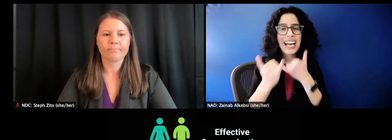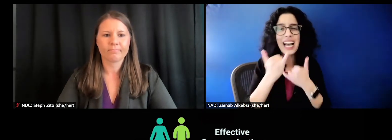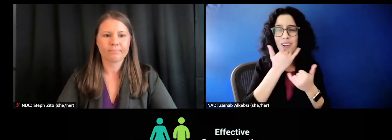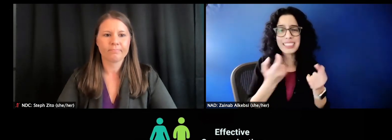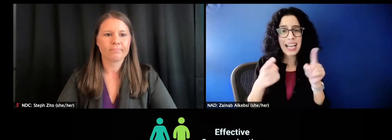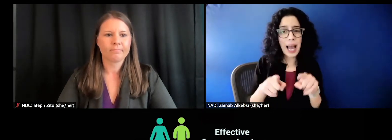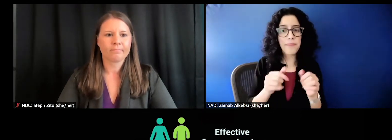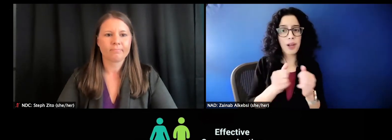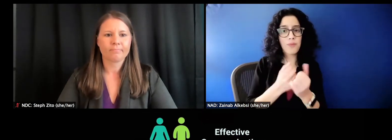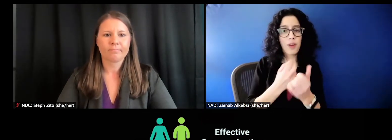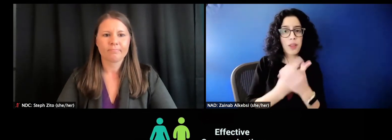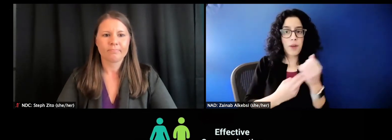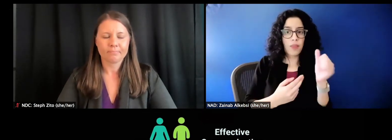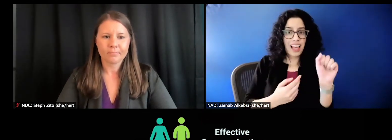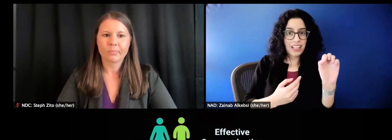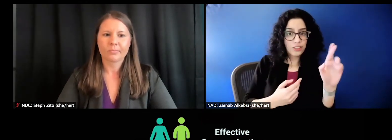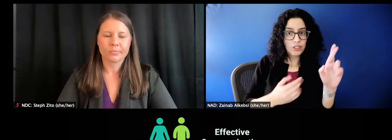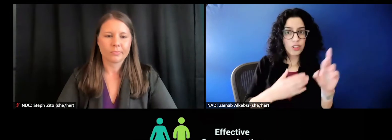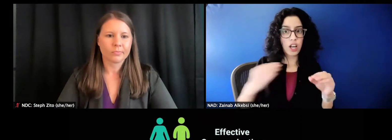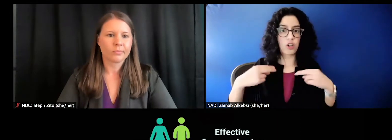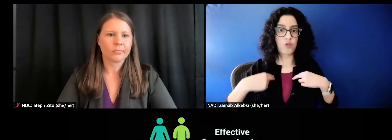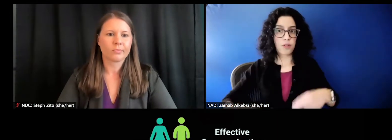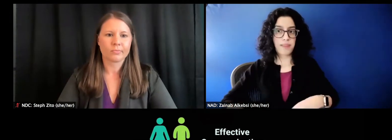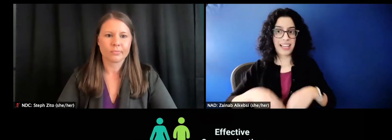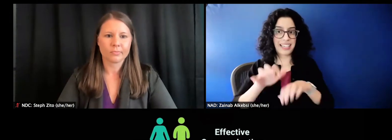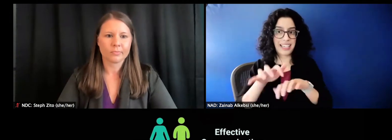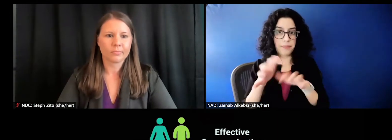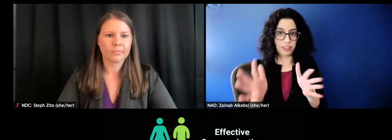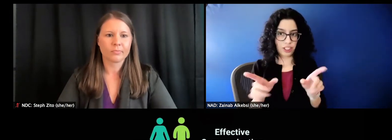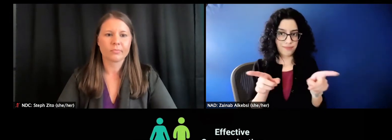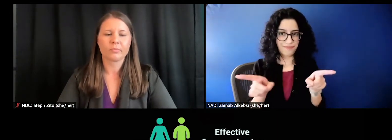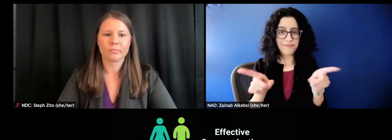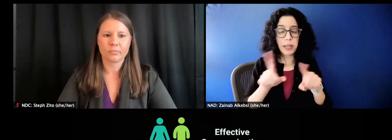Errors do happen both with ASR and human captioners